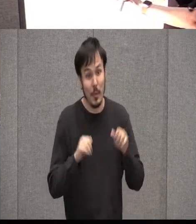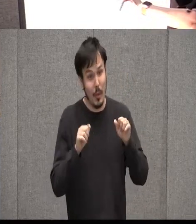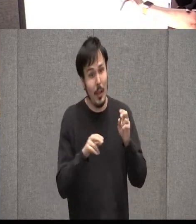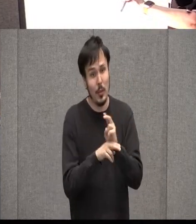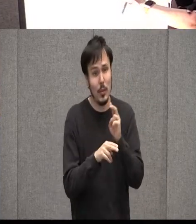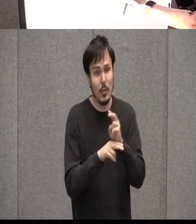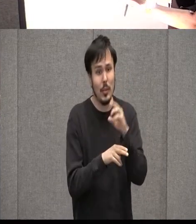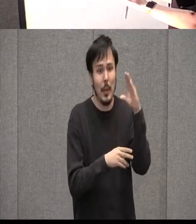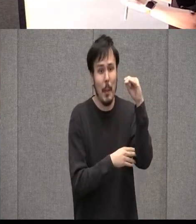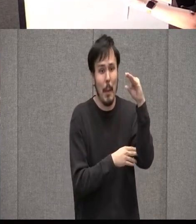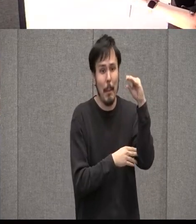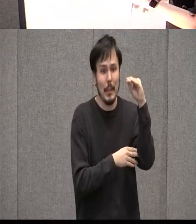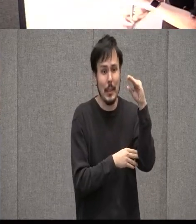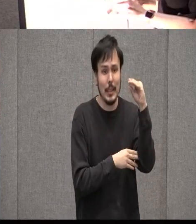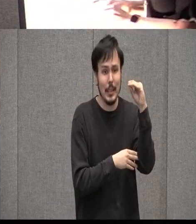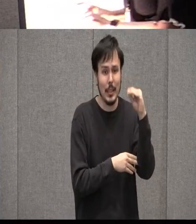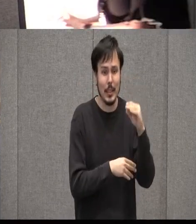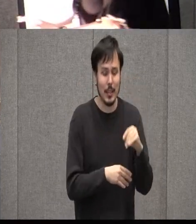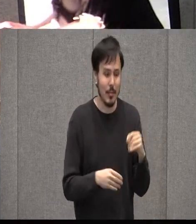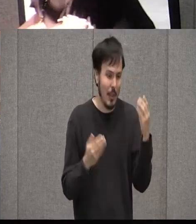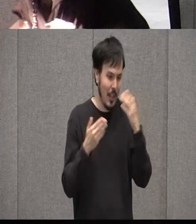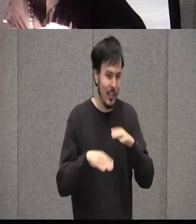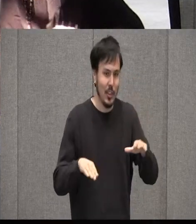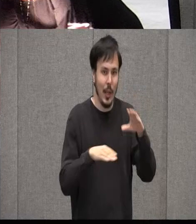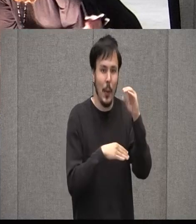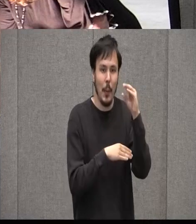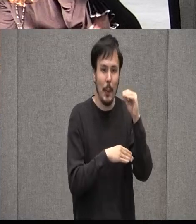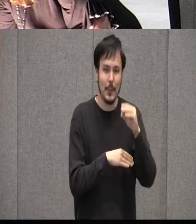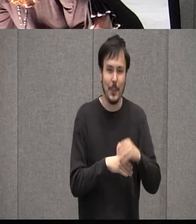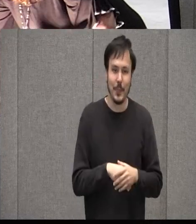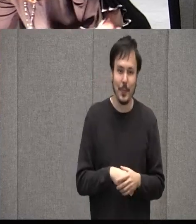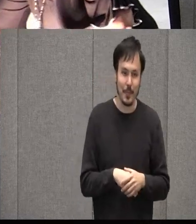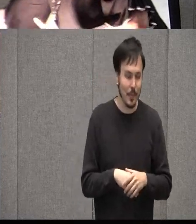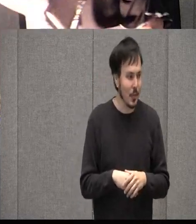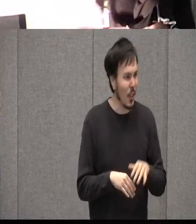They remind me of camping. [Mrs Rudd] Yes, so I'm gonna take a piece of paper